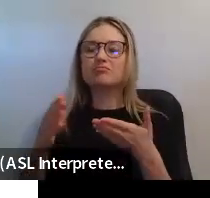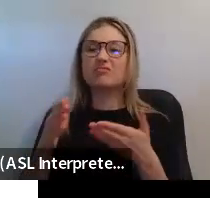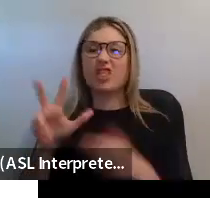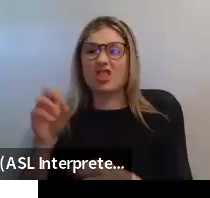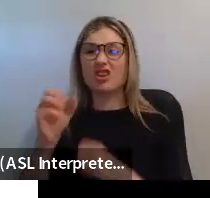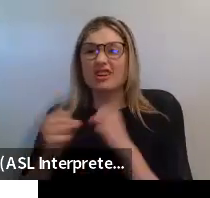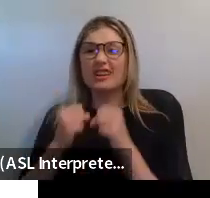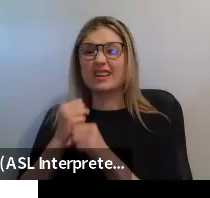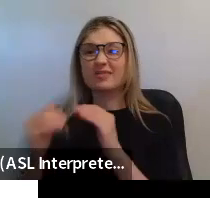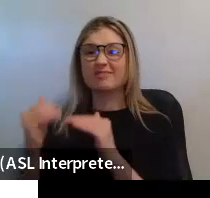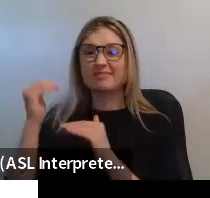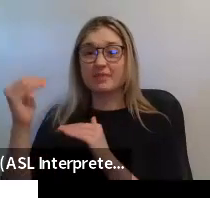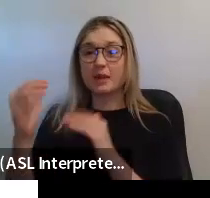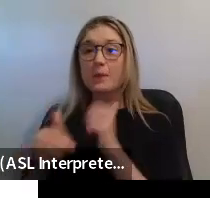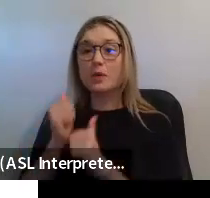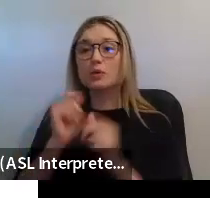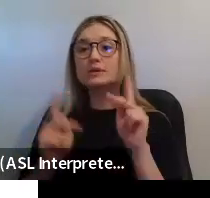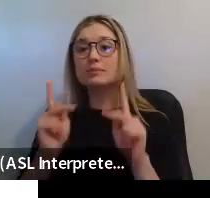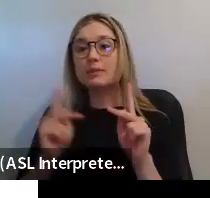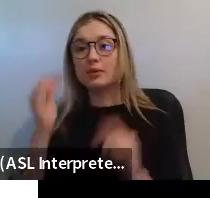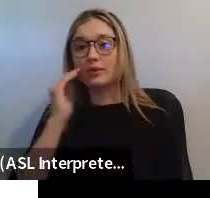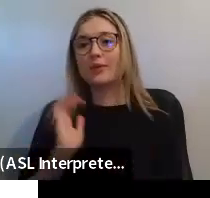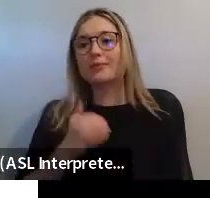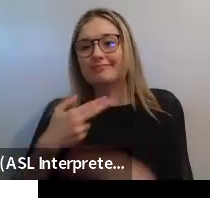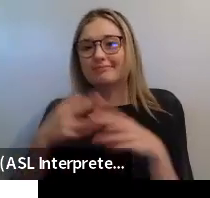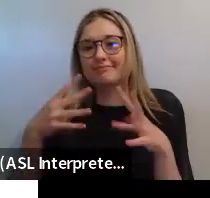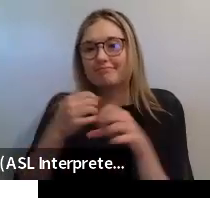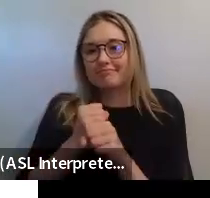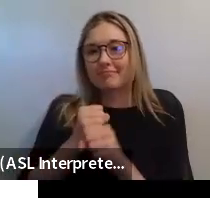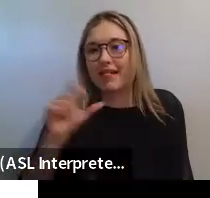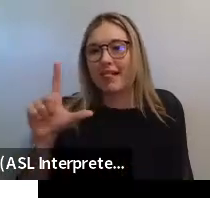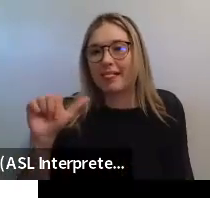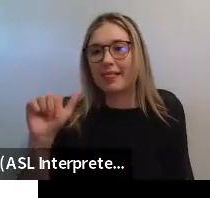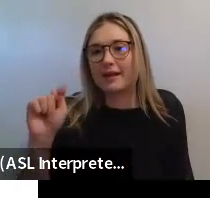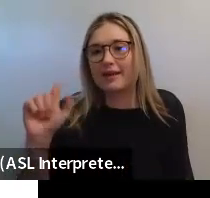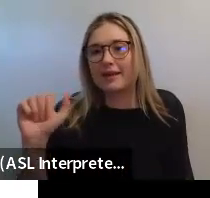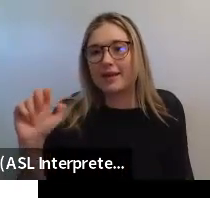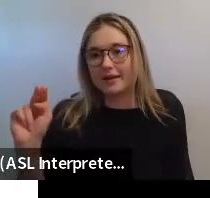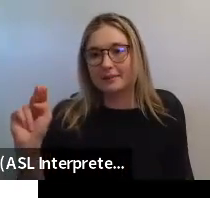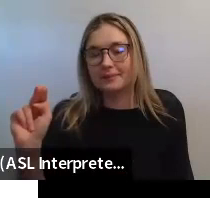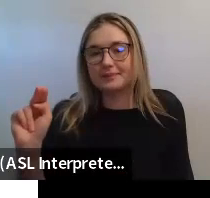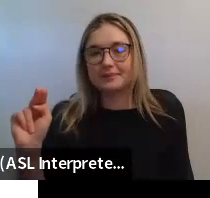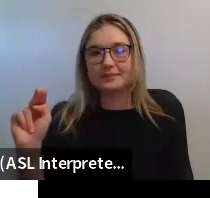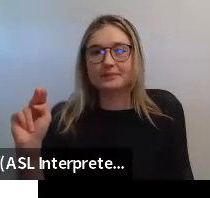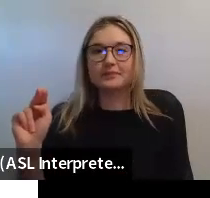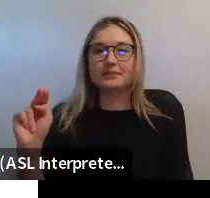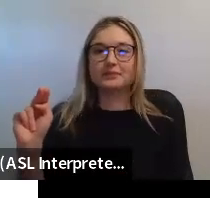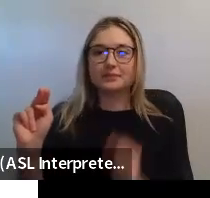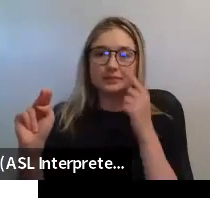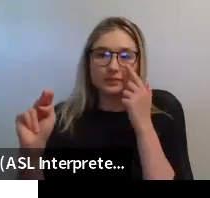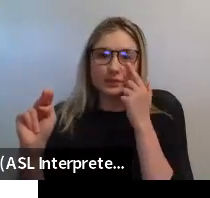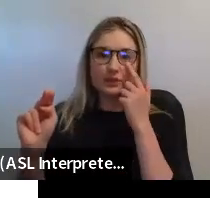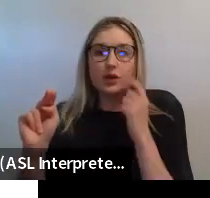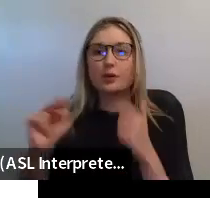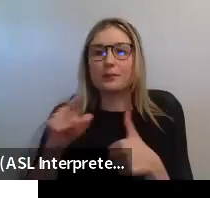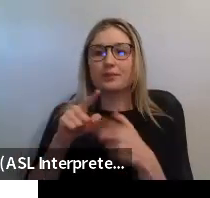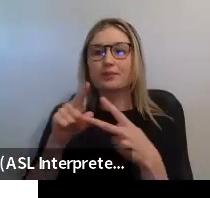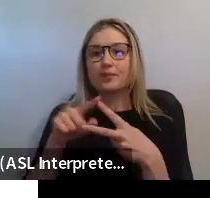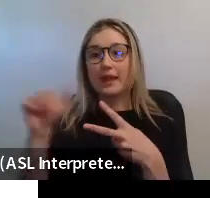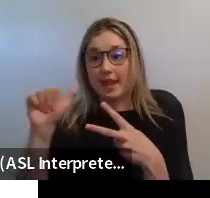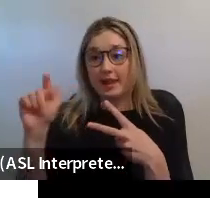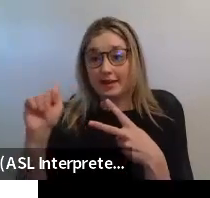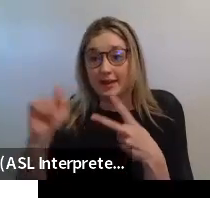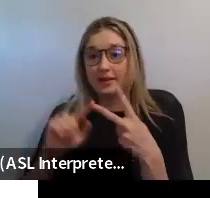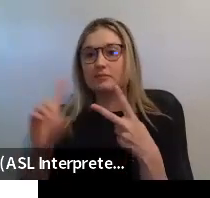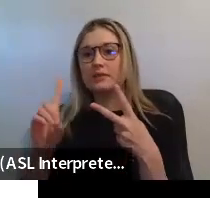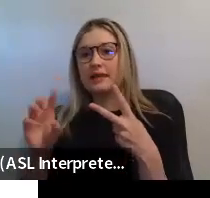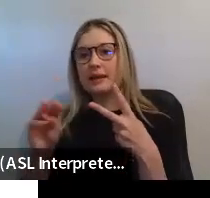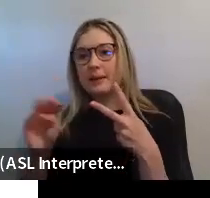And most, if people are aware of us, we've been around for about a little over 30 years, and most people know us by our short name.